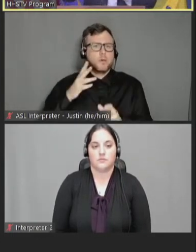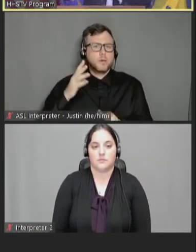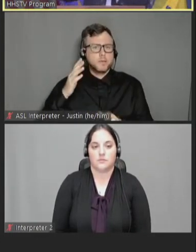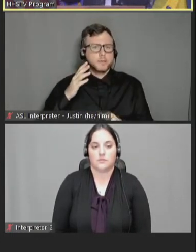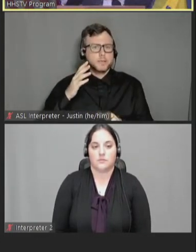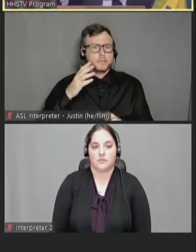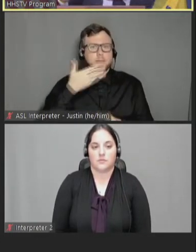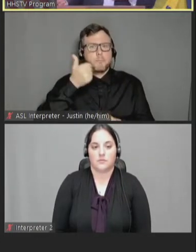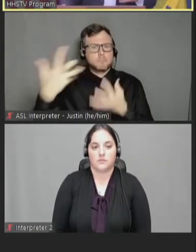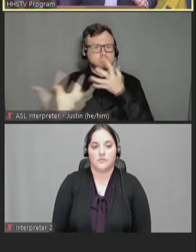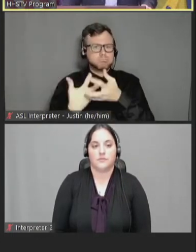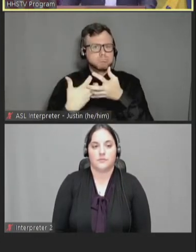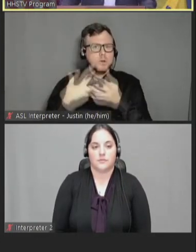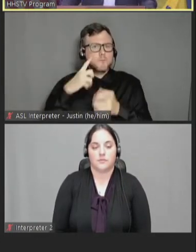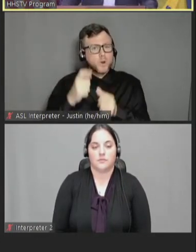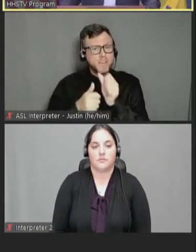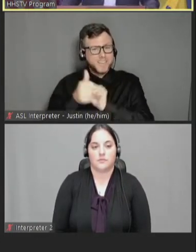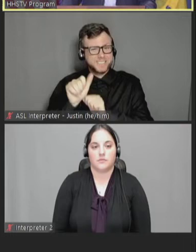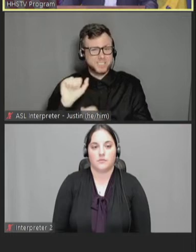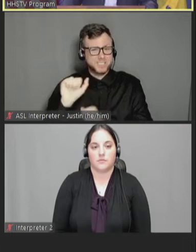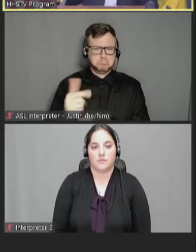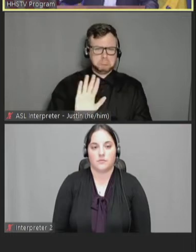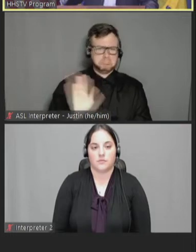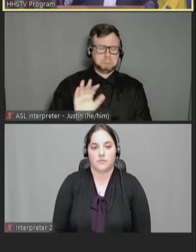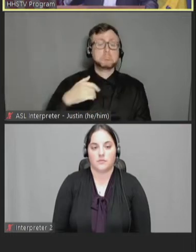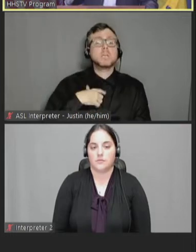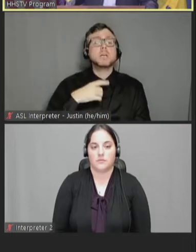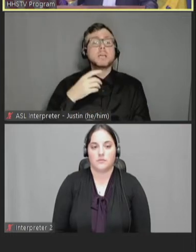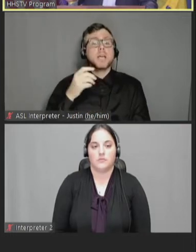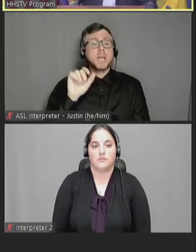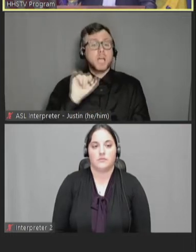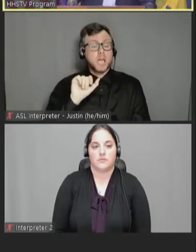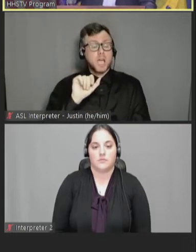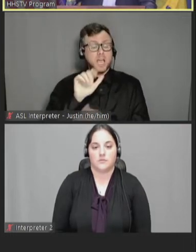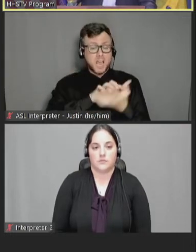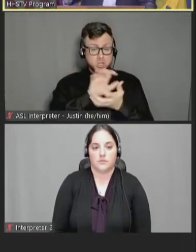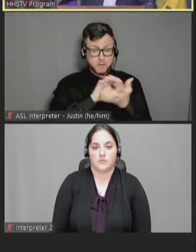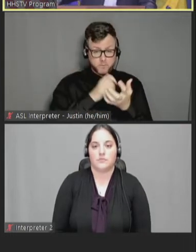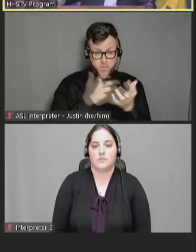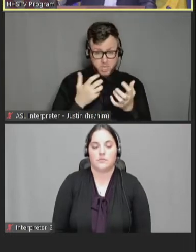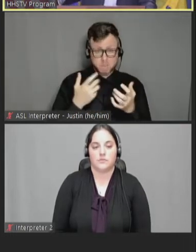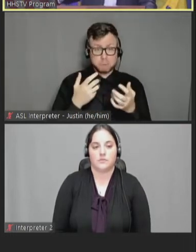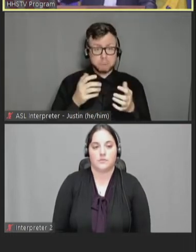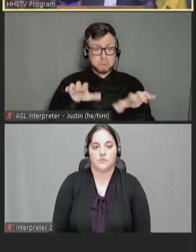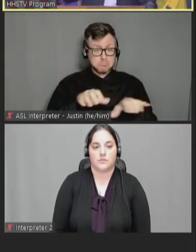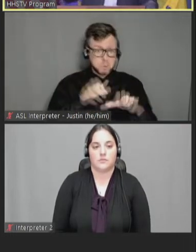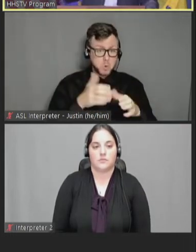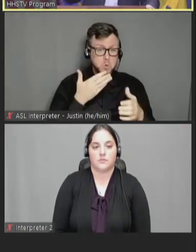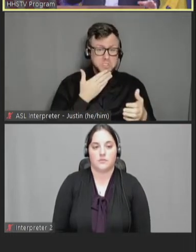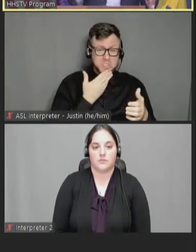every antigen. And in some cases, an adjuvant that performs not very well with one antigen will be,